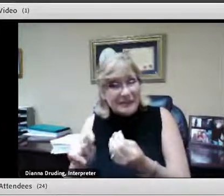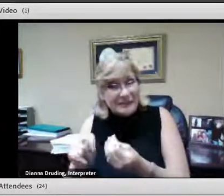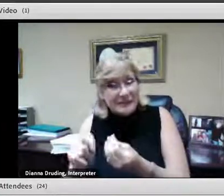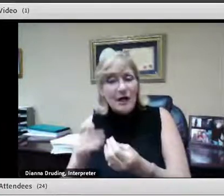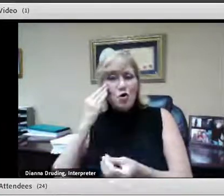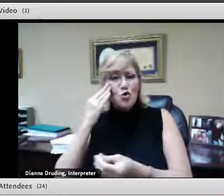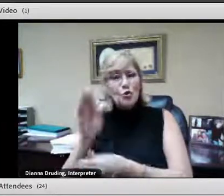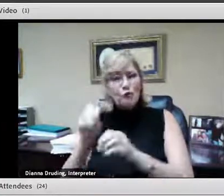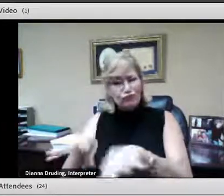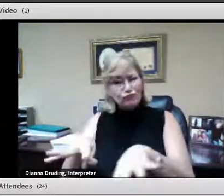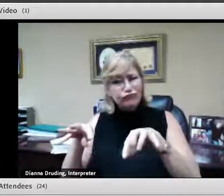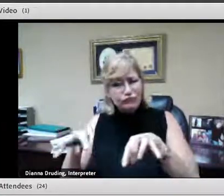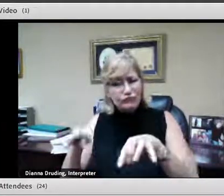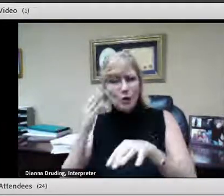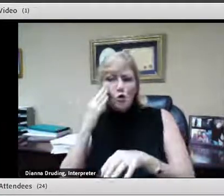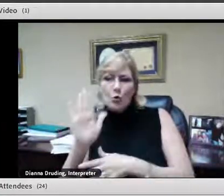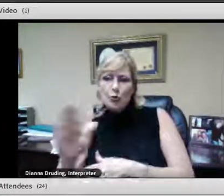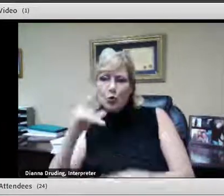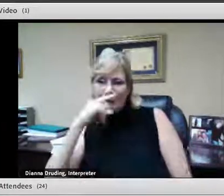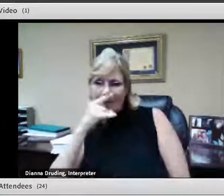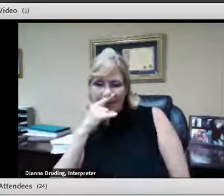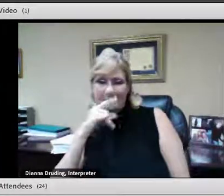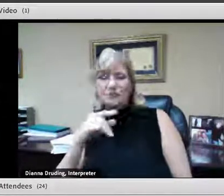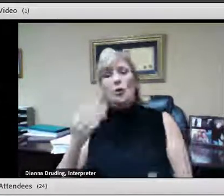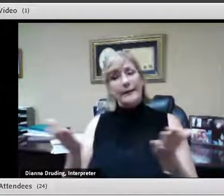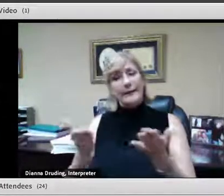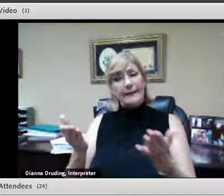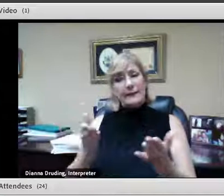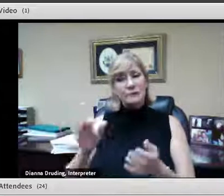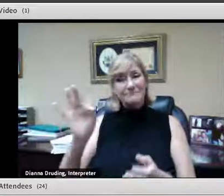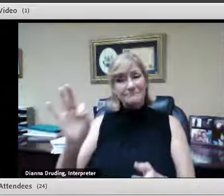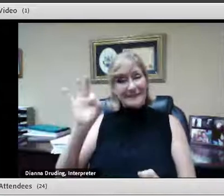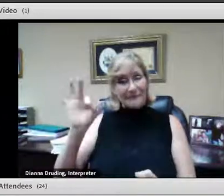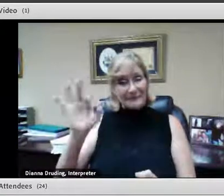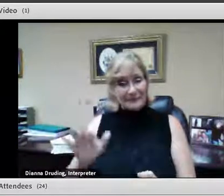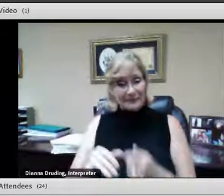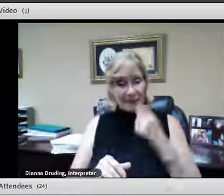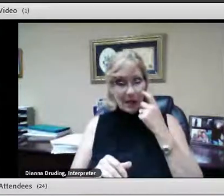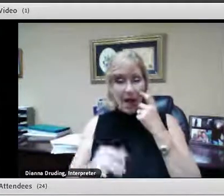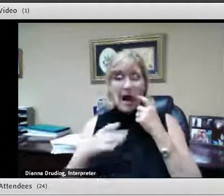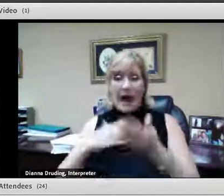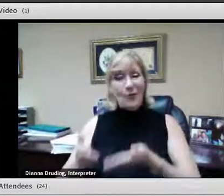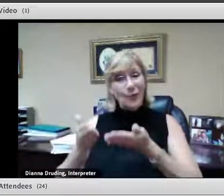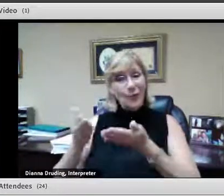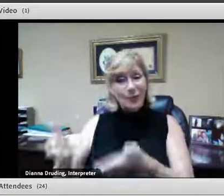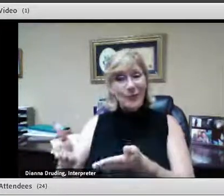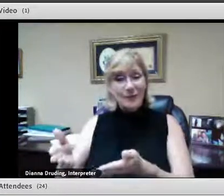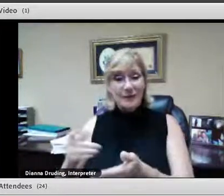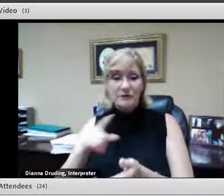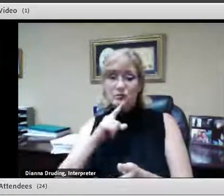Ryan: Yeah, and here's a couple of tips just for using competition, because, again, I recommend it. It's very, very useful in my classroom,